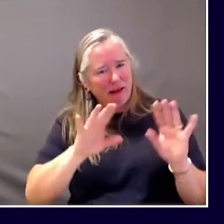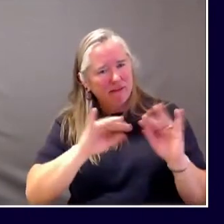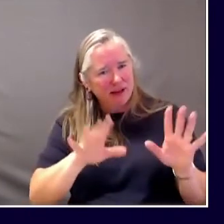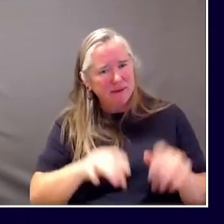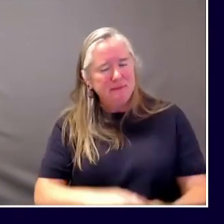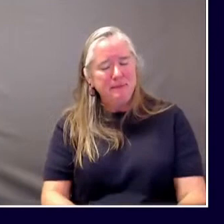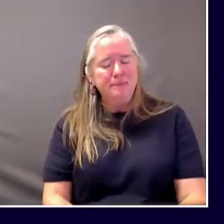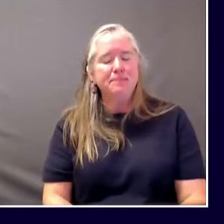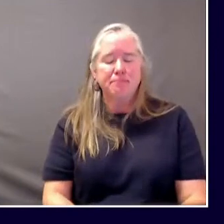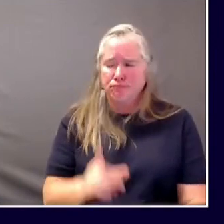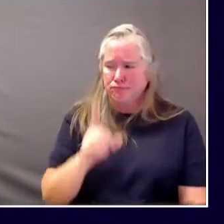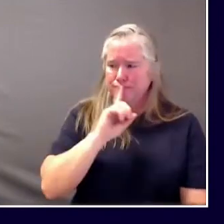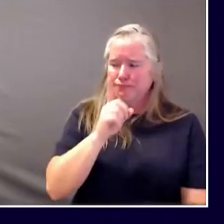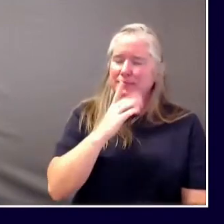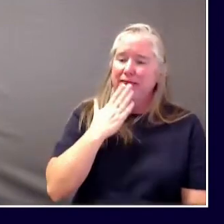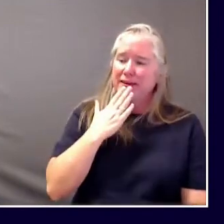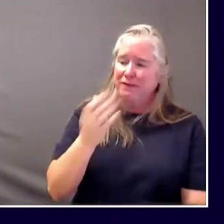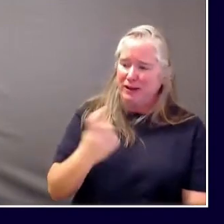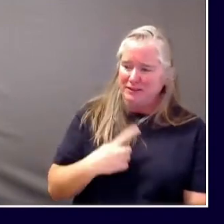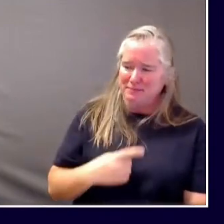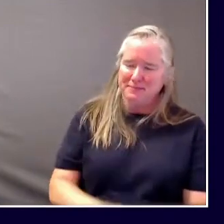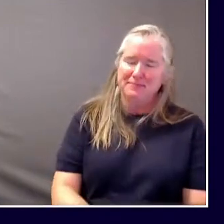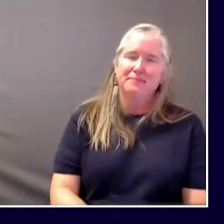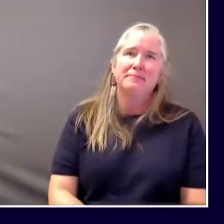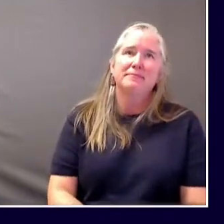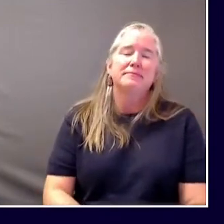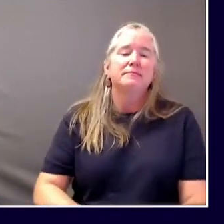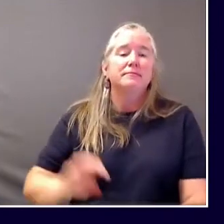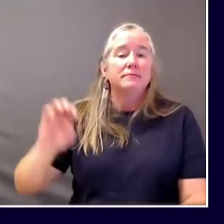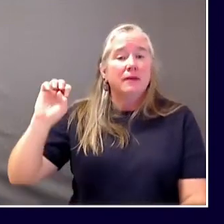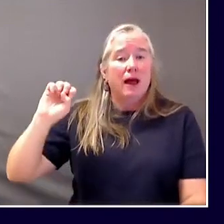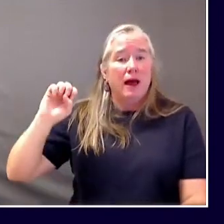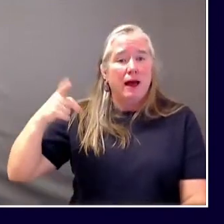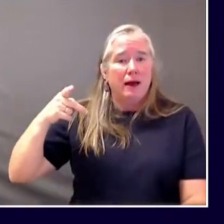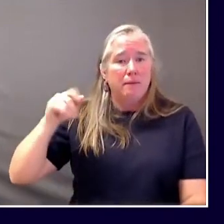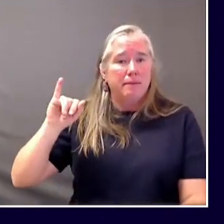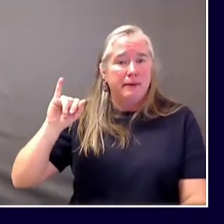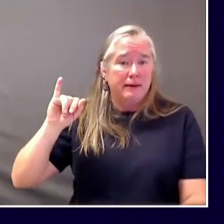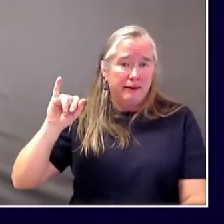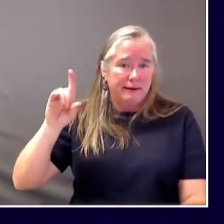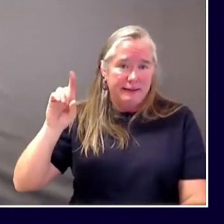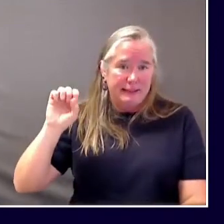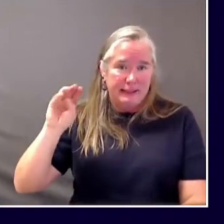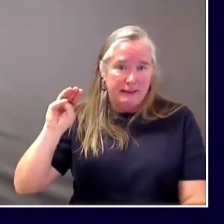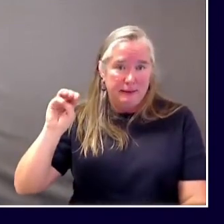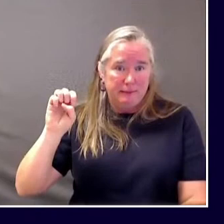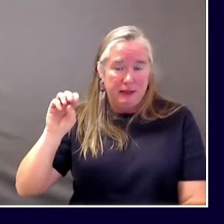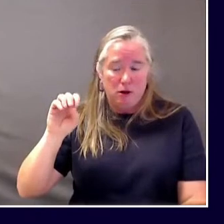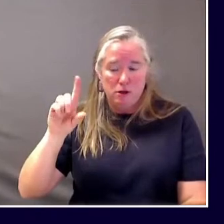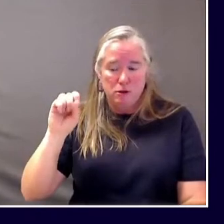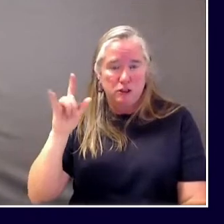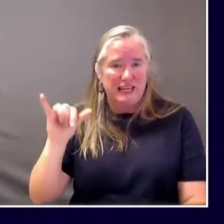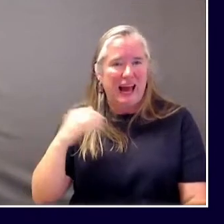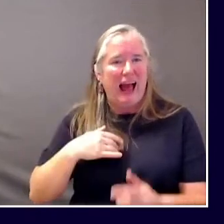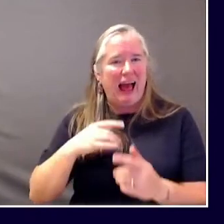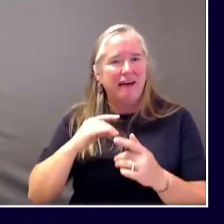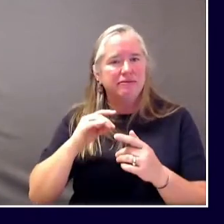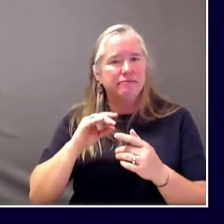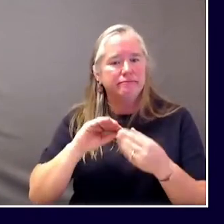immunological models that helps